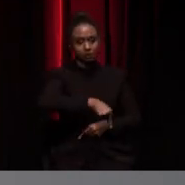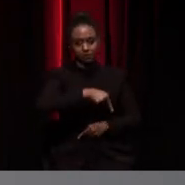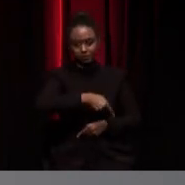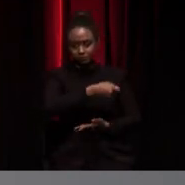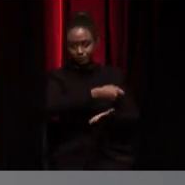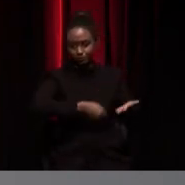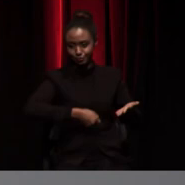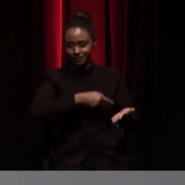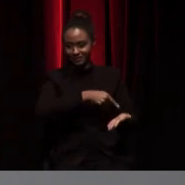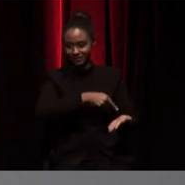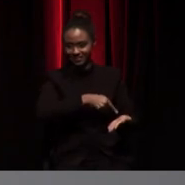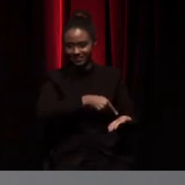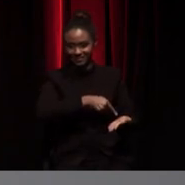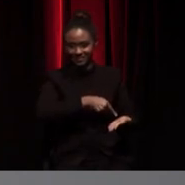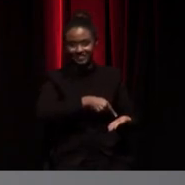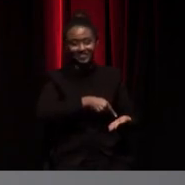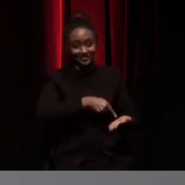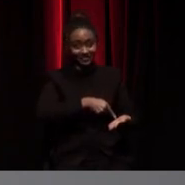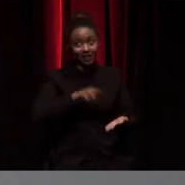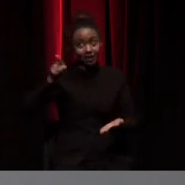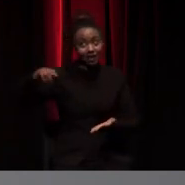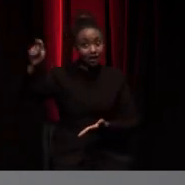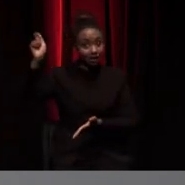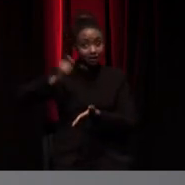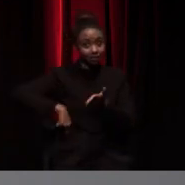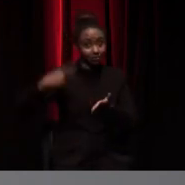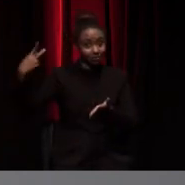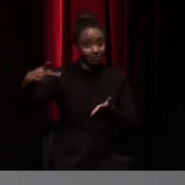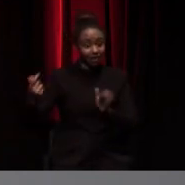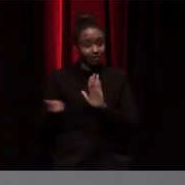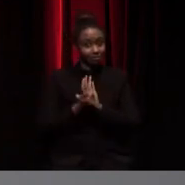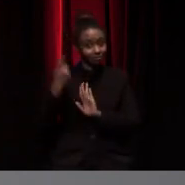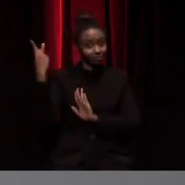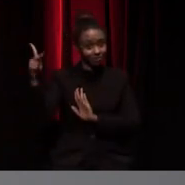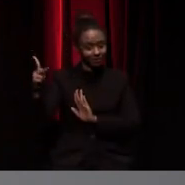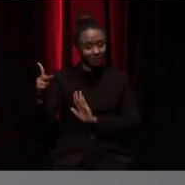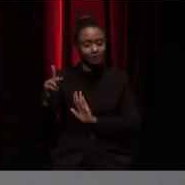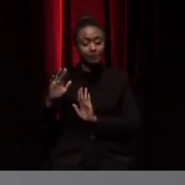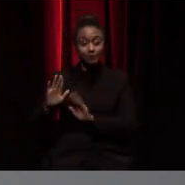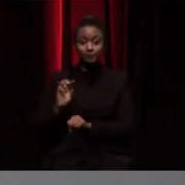They sign it up. -They sign it up. It’s different in our case,